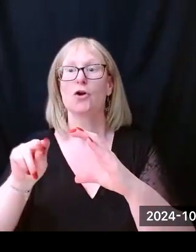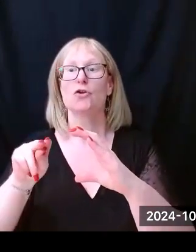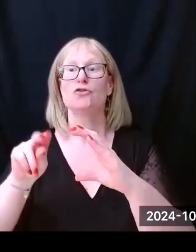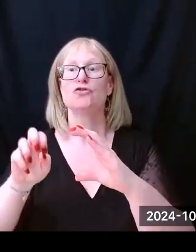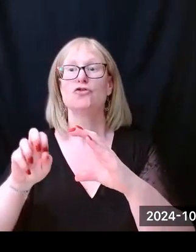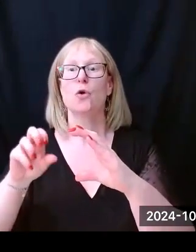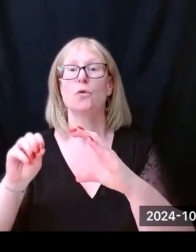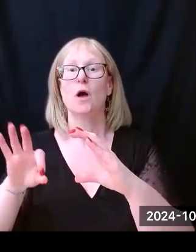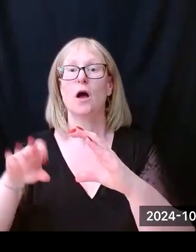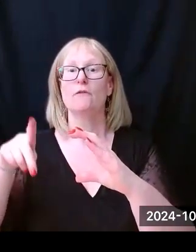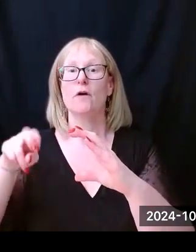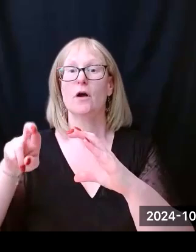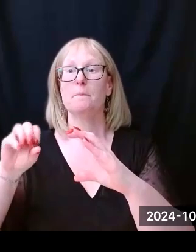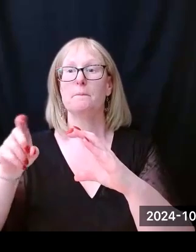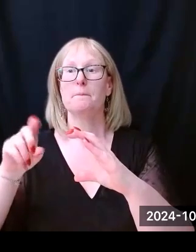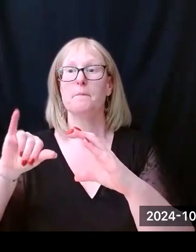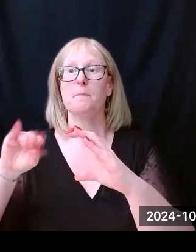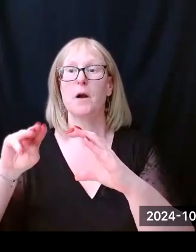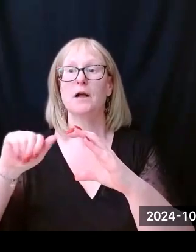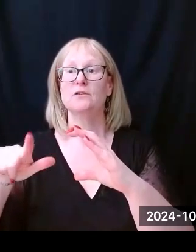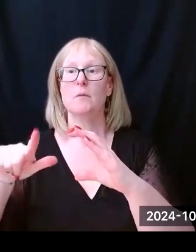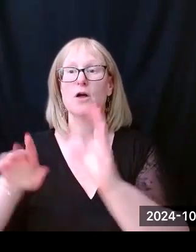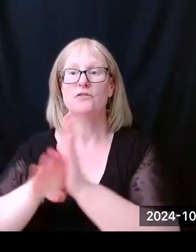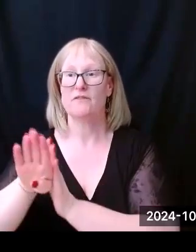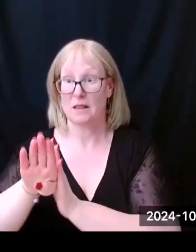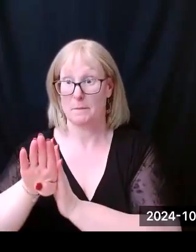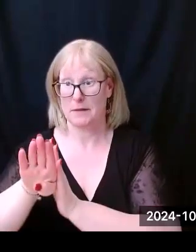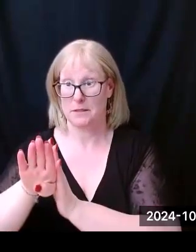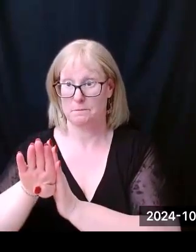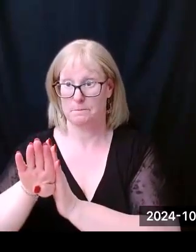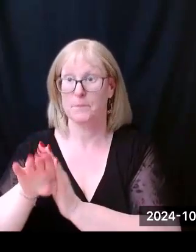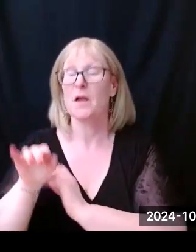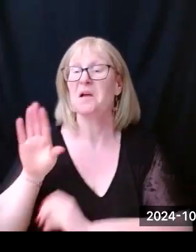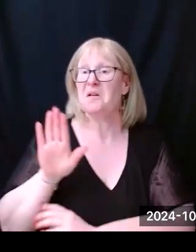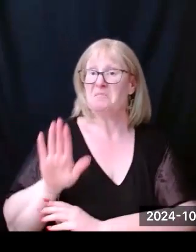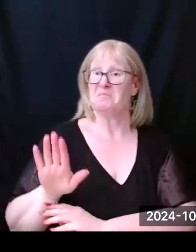the learning zone. This is what children can do with help and support.